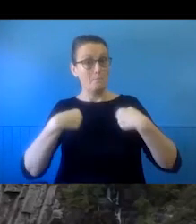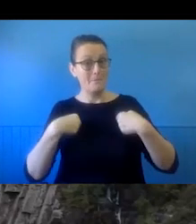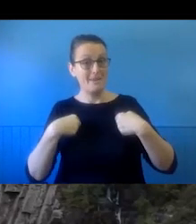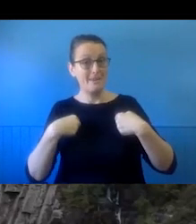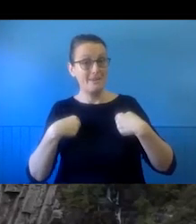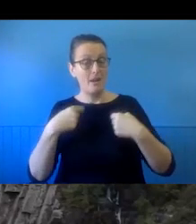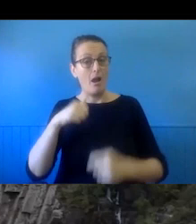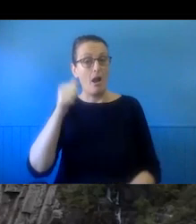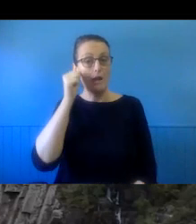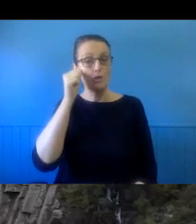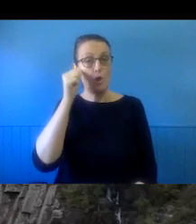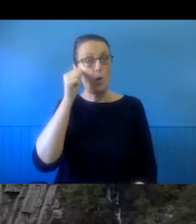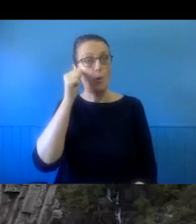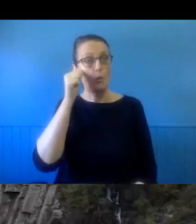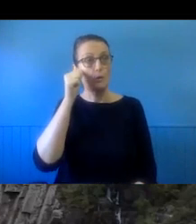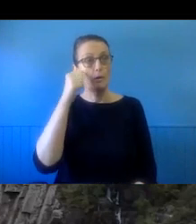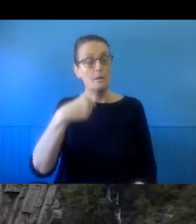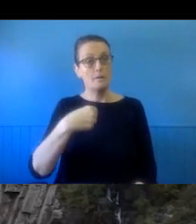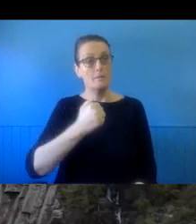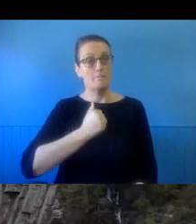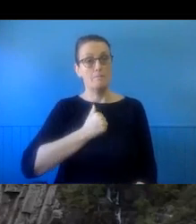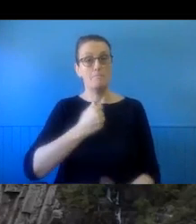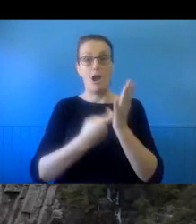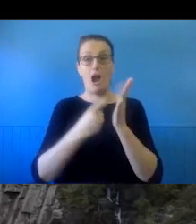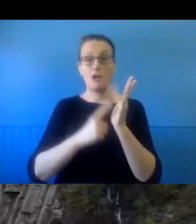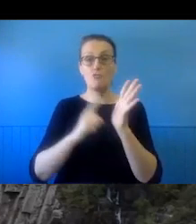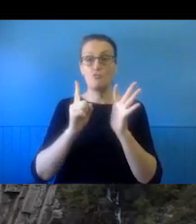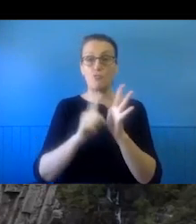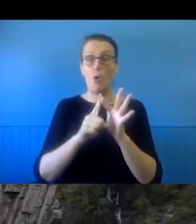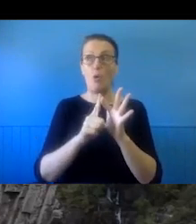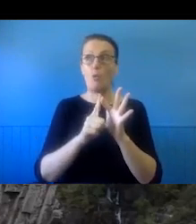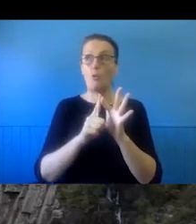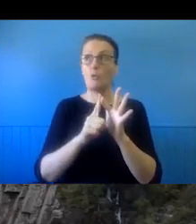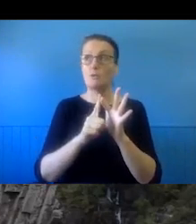know that I've been playing a role and enjoy playing a role of